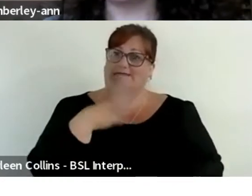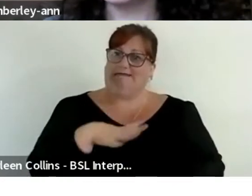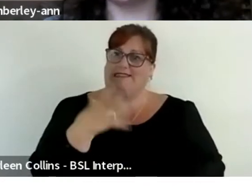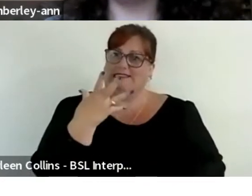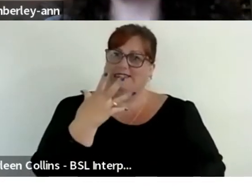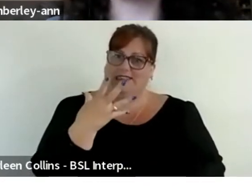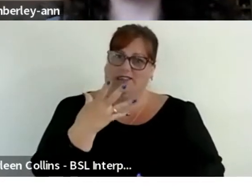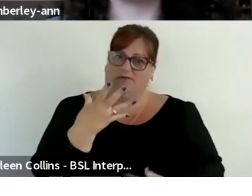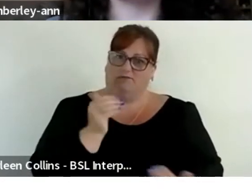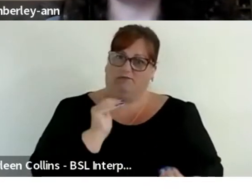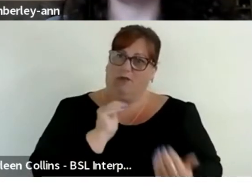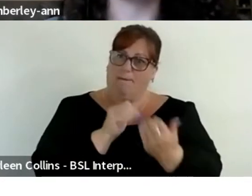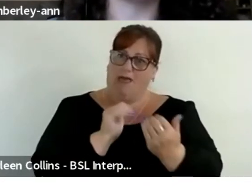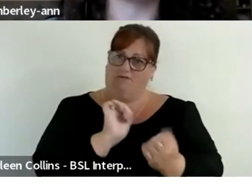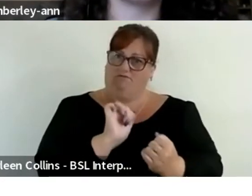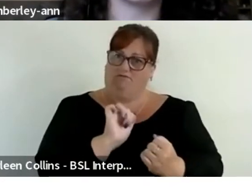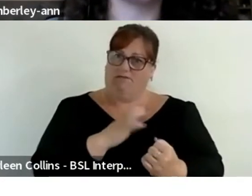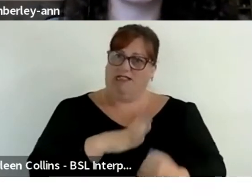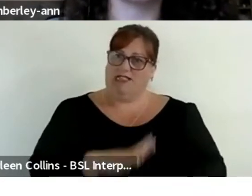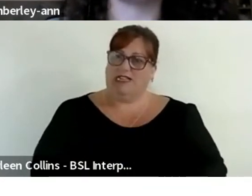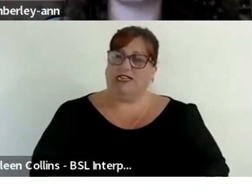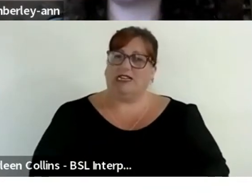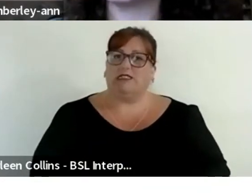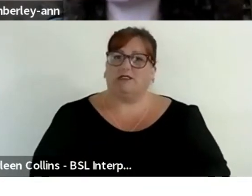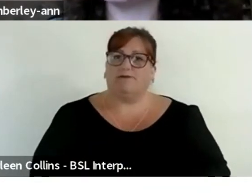We want to bring together the overlapping access spects of people's